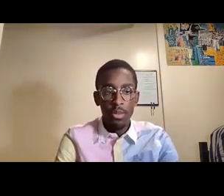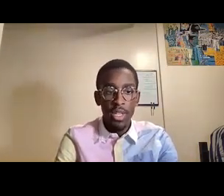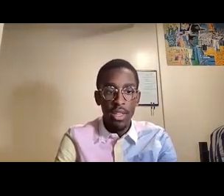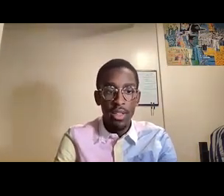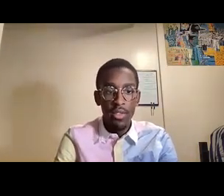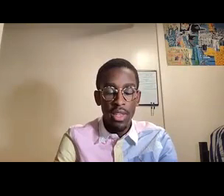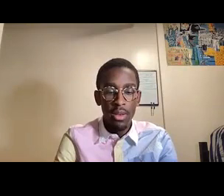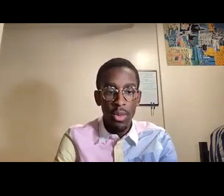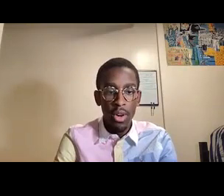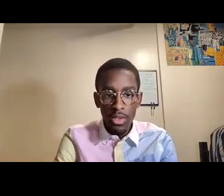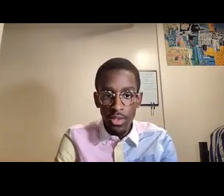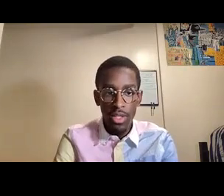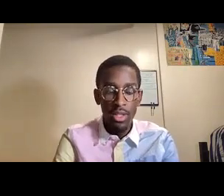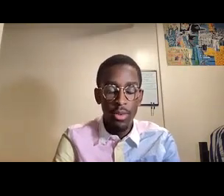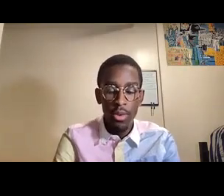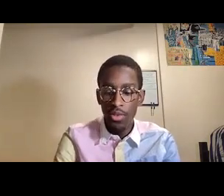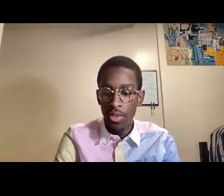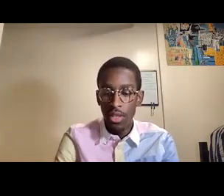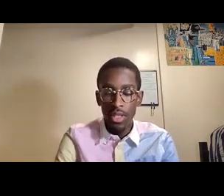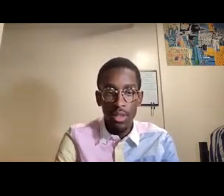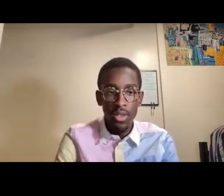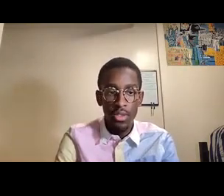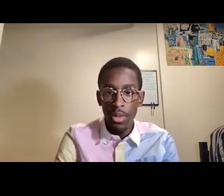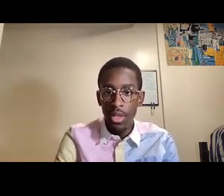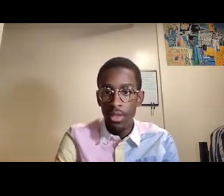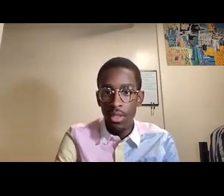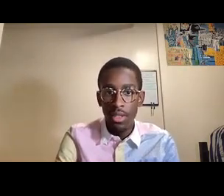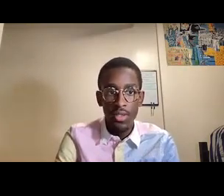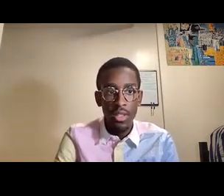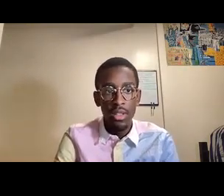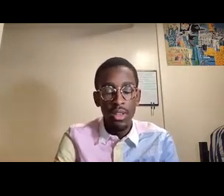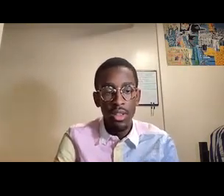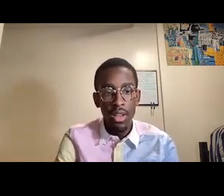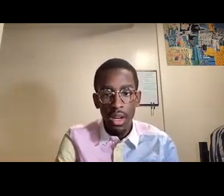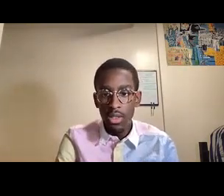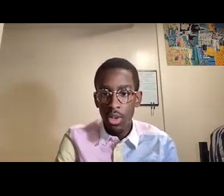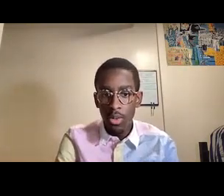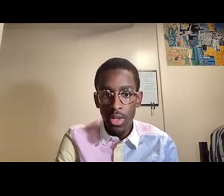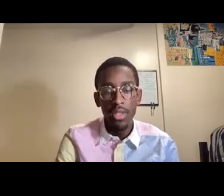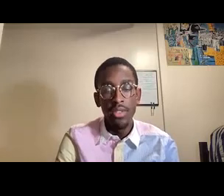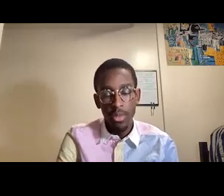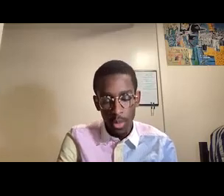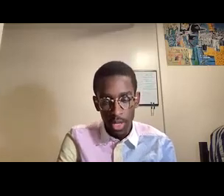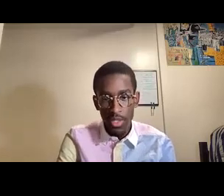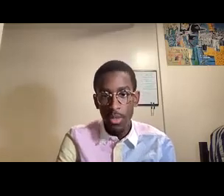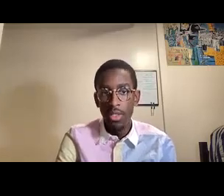Day, that's in March and of course uh Down Syndrome Month is in October Down Syndrome Awareness Month.